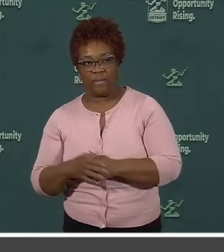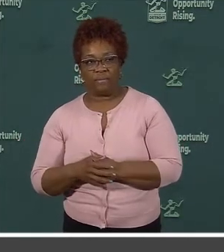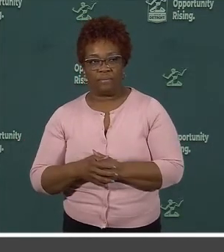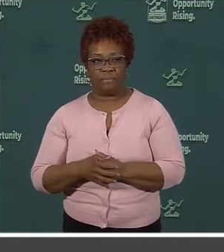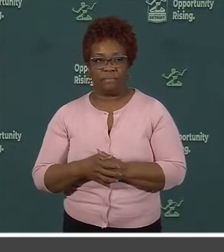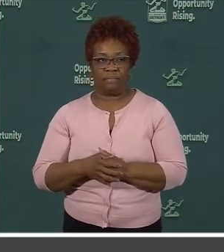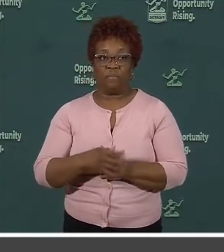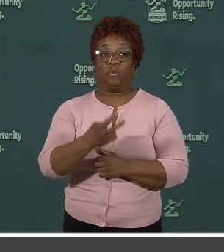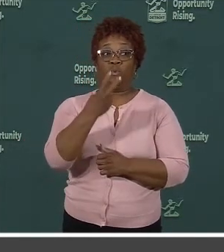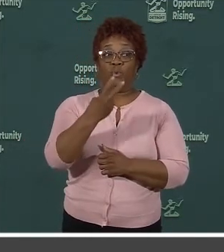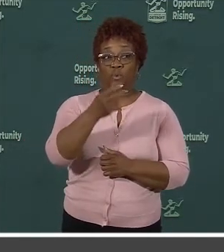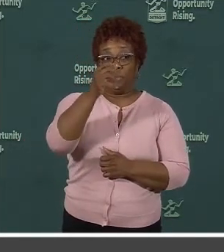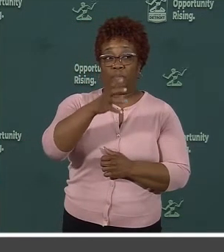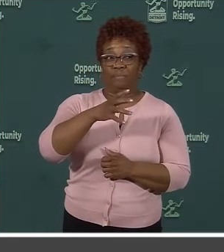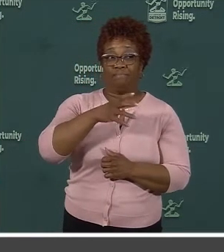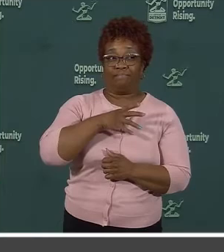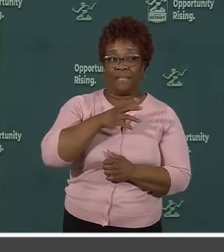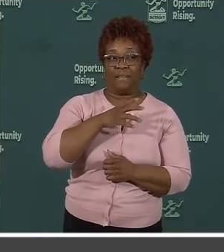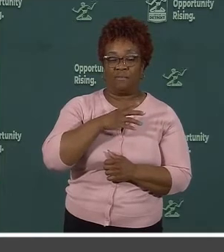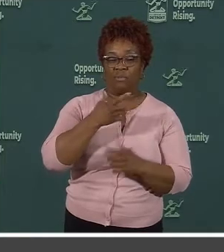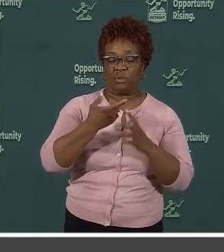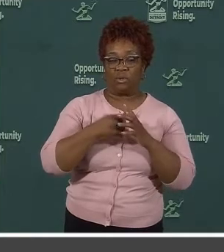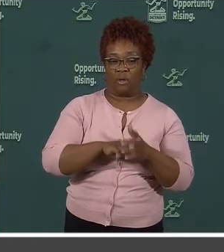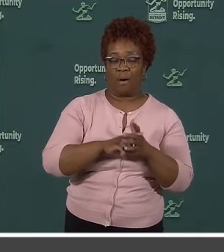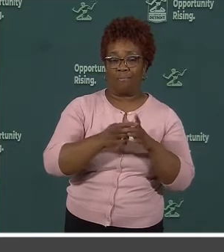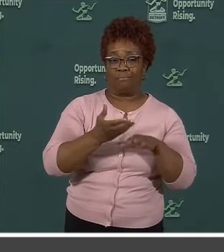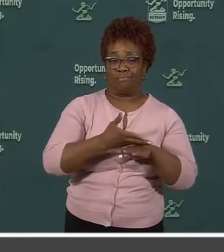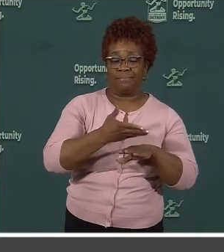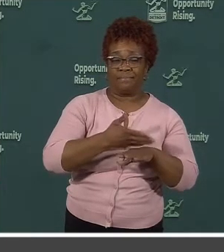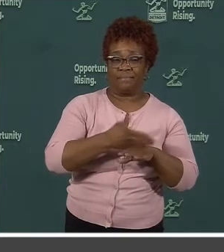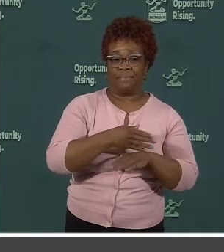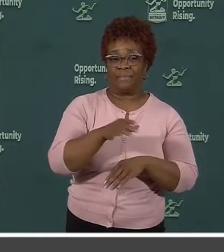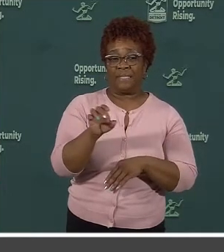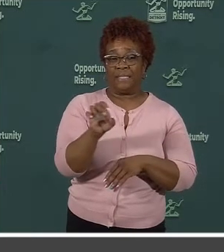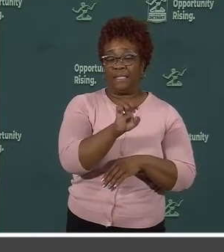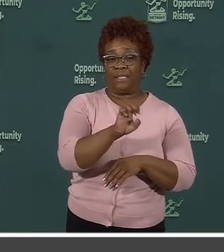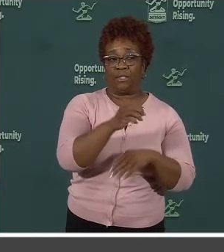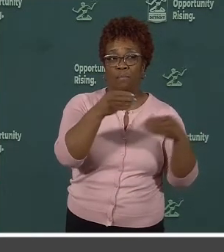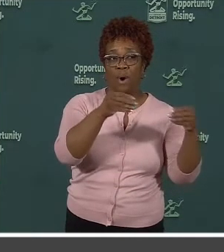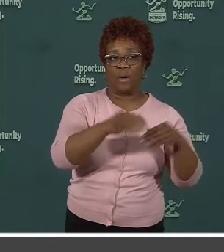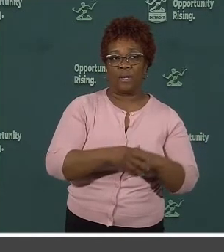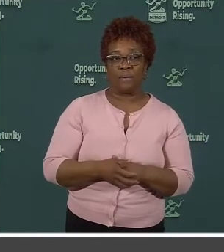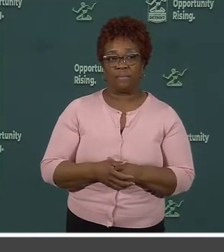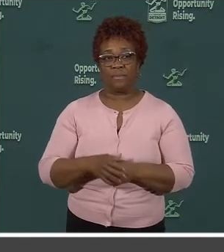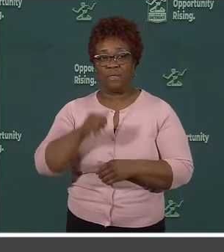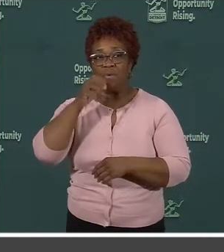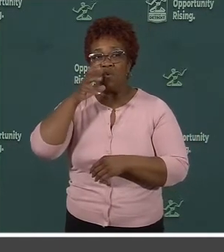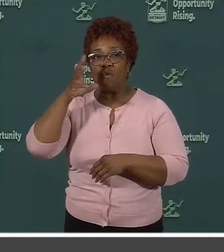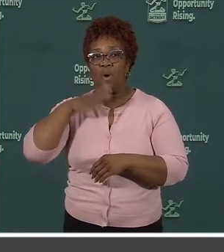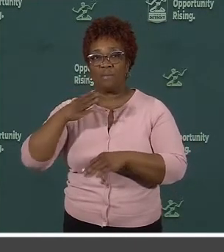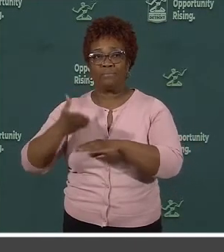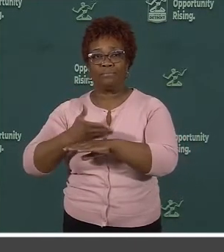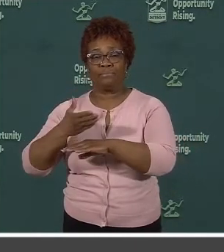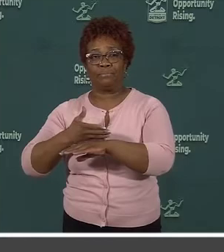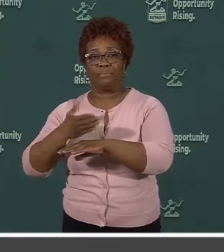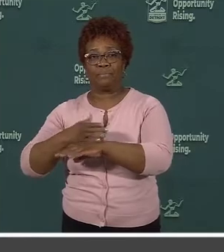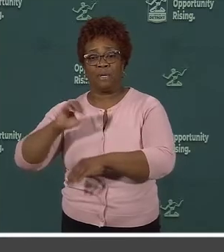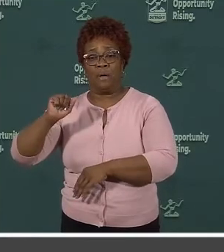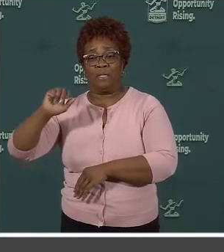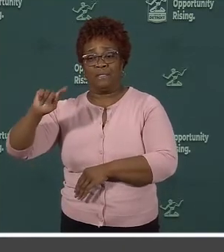ON THE MOSAIC AT EASTERN MARKET CECILY KING IS GOING TO START CONSTRUCTION ON SIXTEEN TOWNHOUSES AND BRUSH PARK BRIAN MCKINNEY IS RIGHT NOW MOVING